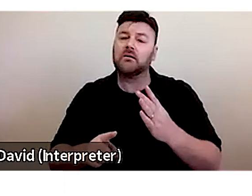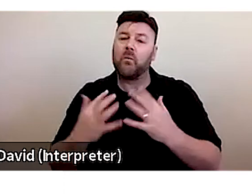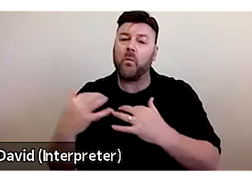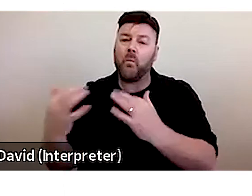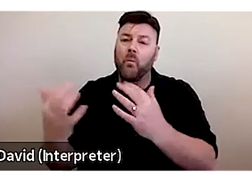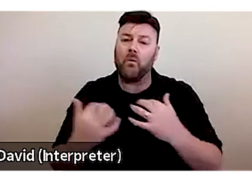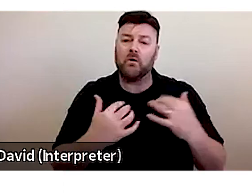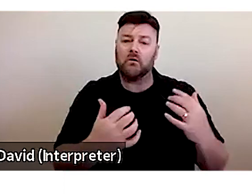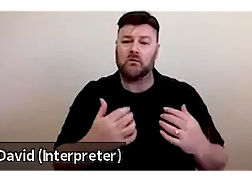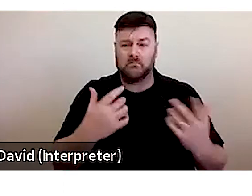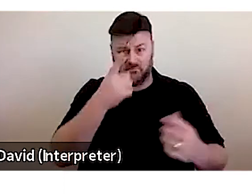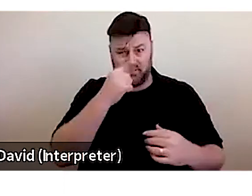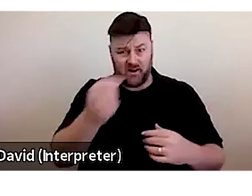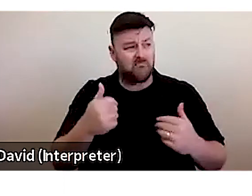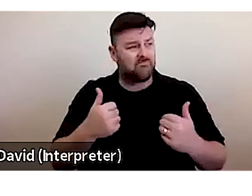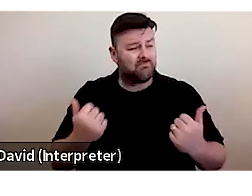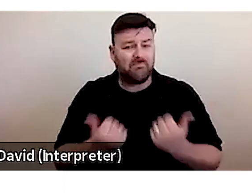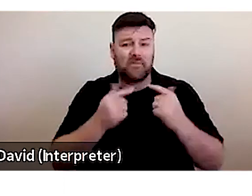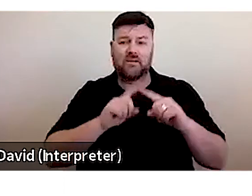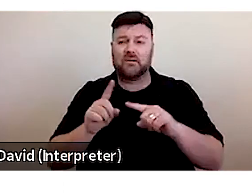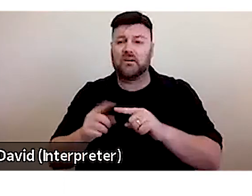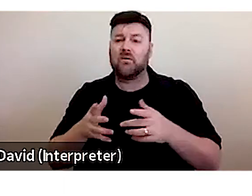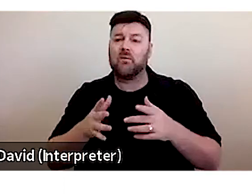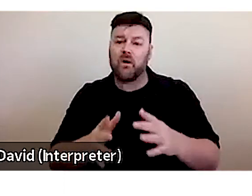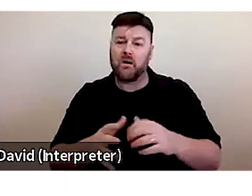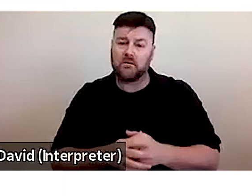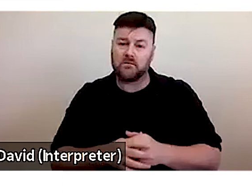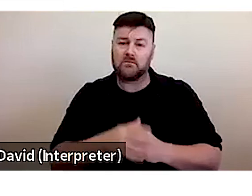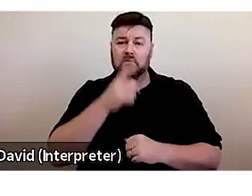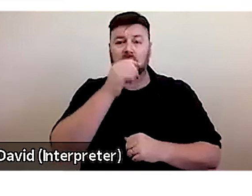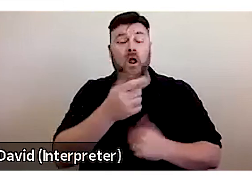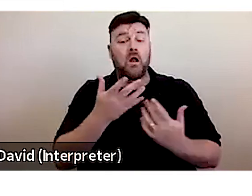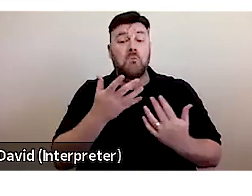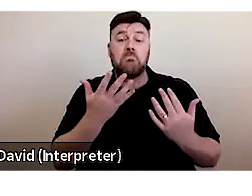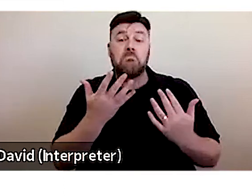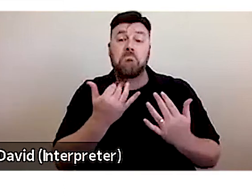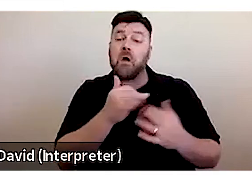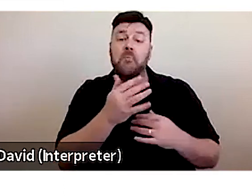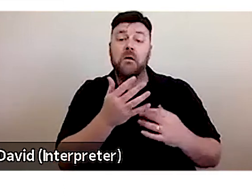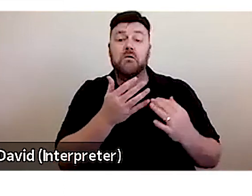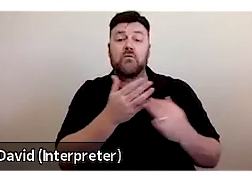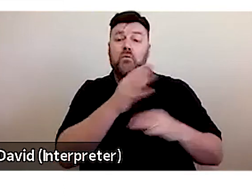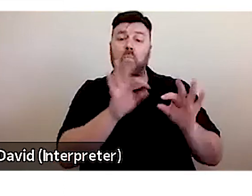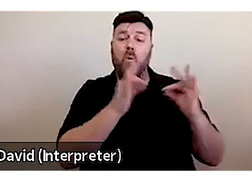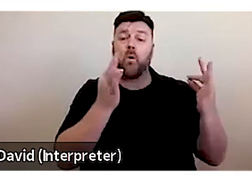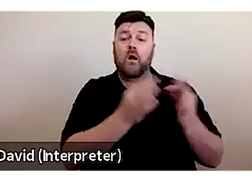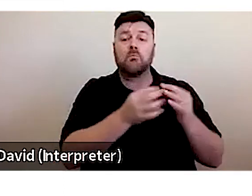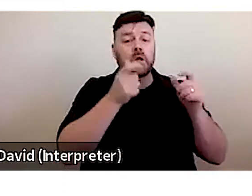You can go through care's NSW -- carers NSW will I'm not sure if